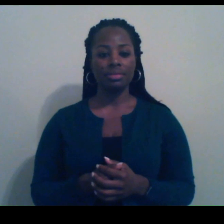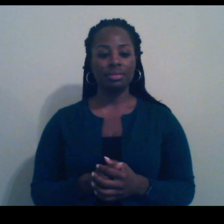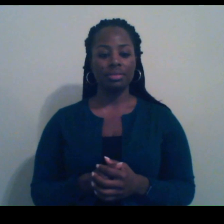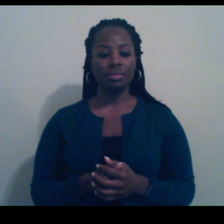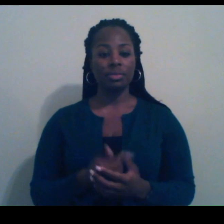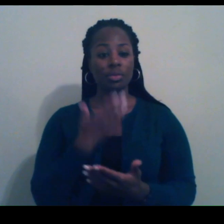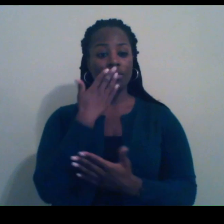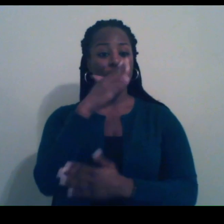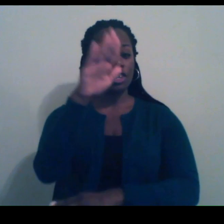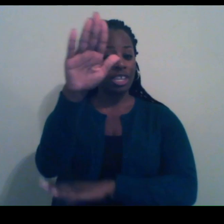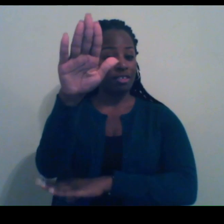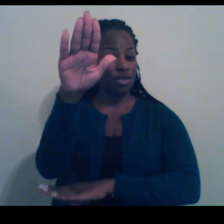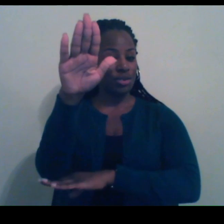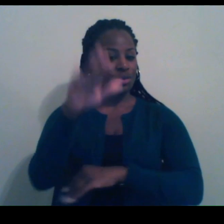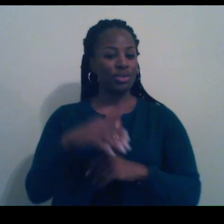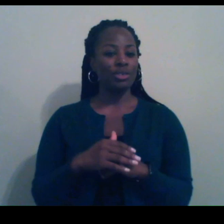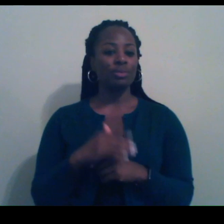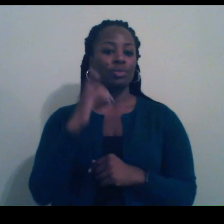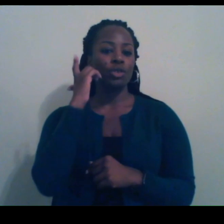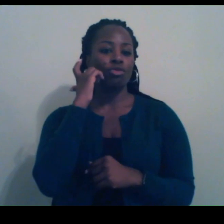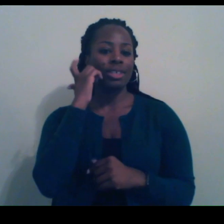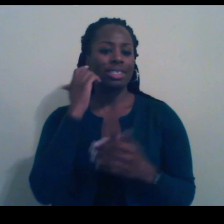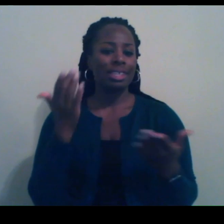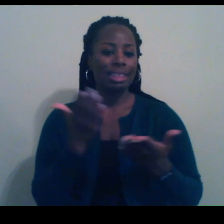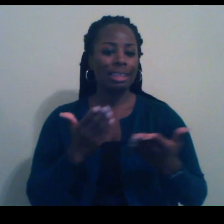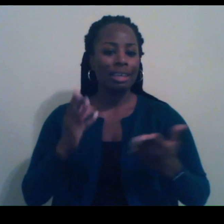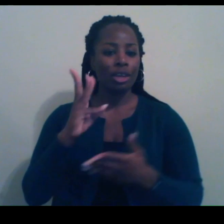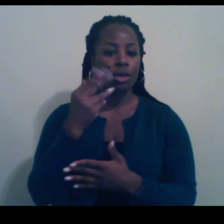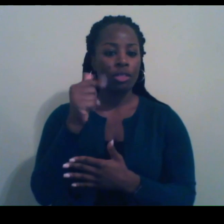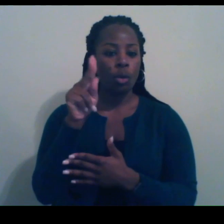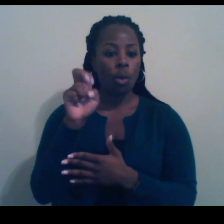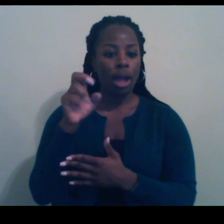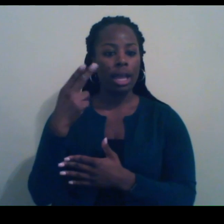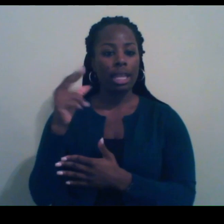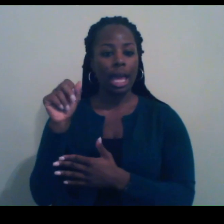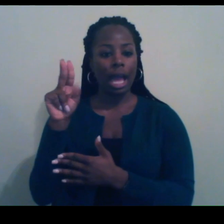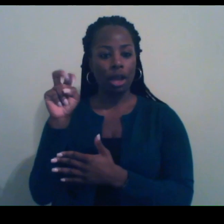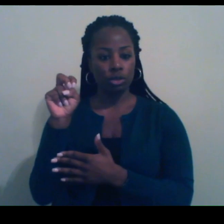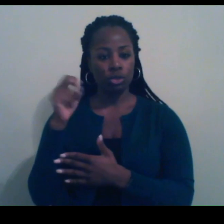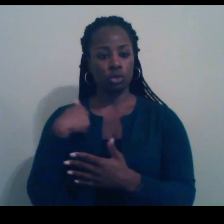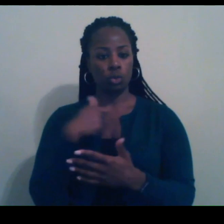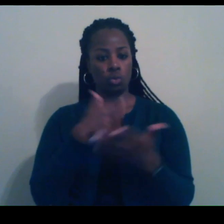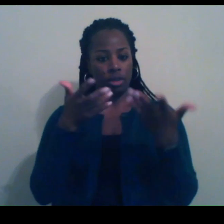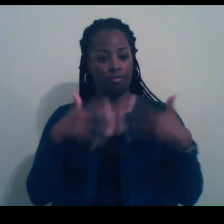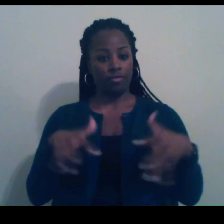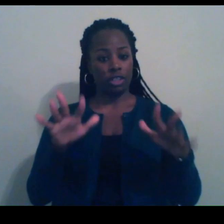Good afternoon we just finished the Monday meeting of the White House coronavirus task force since the time the president established a task force